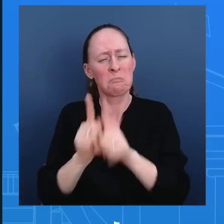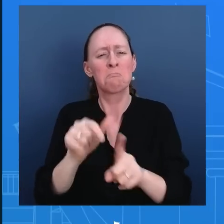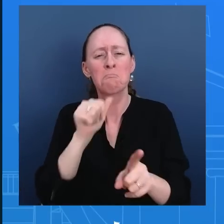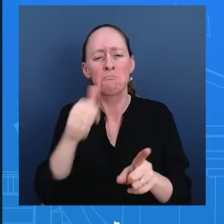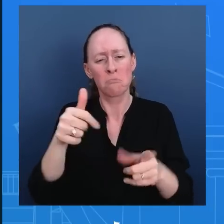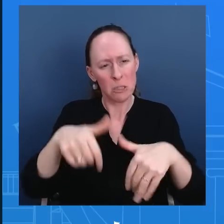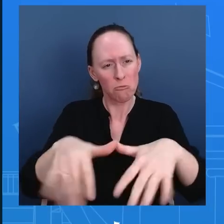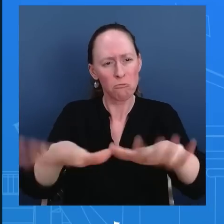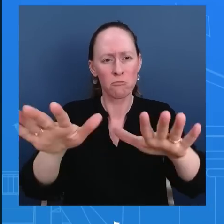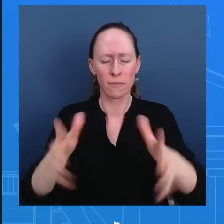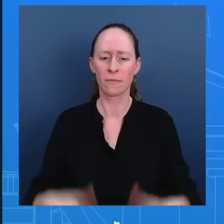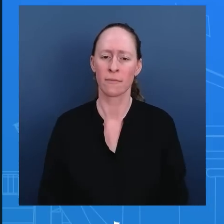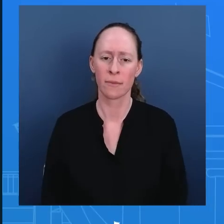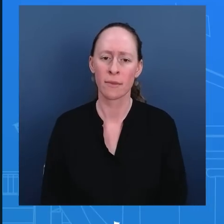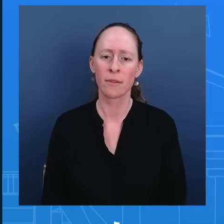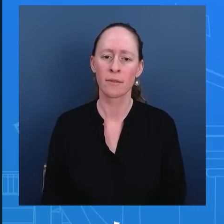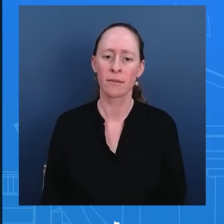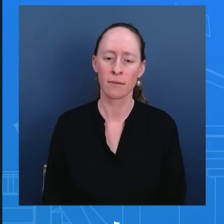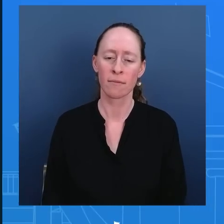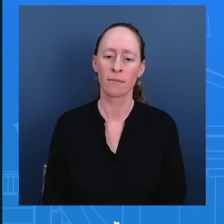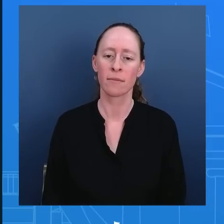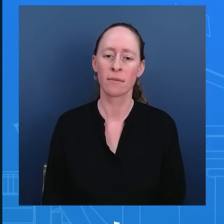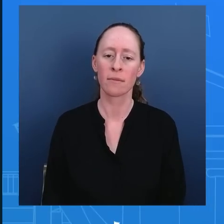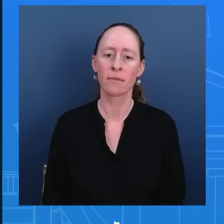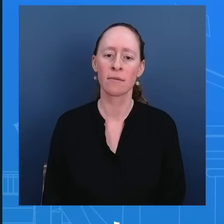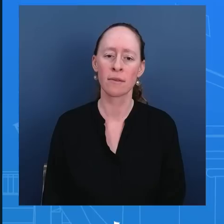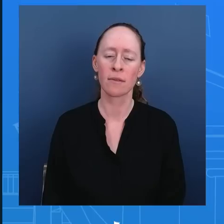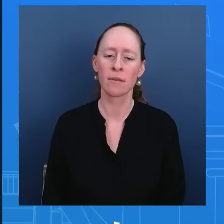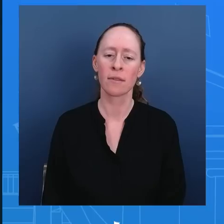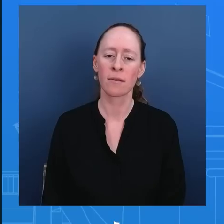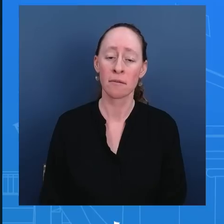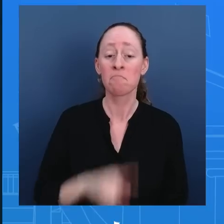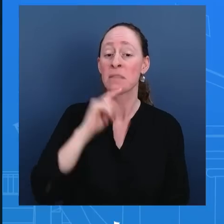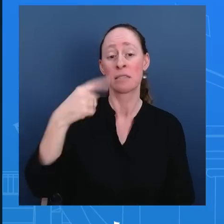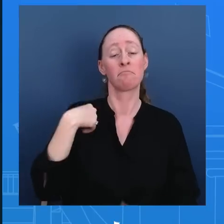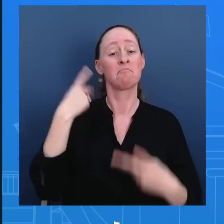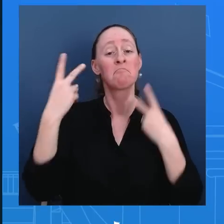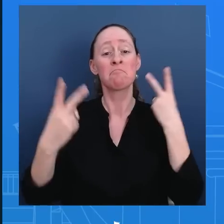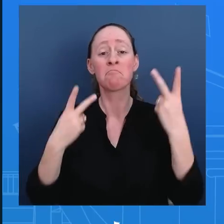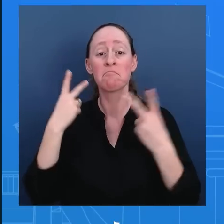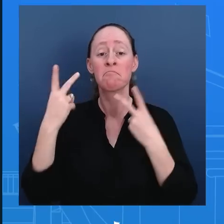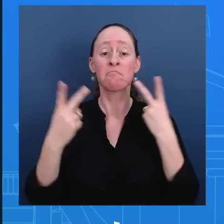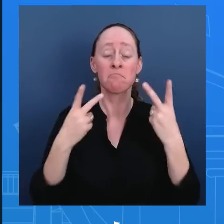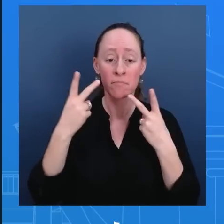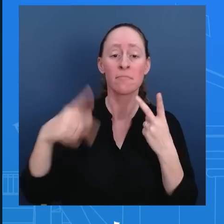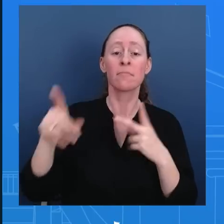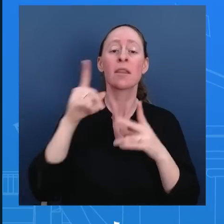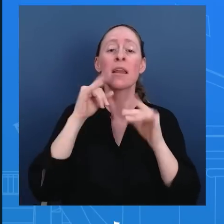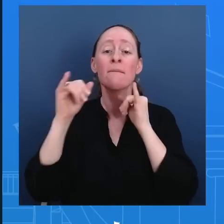you’ve seen a incredibly strong, very clear-eyed vice president